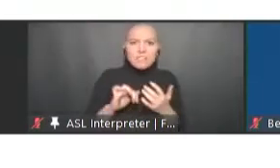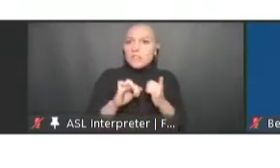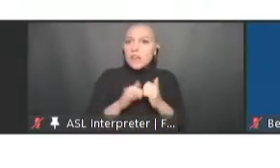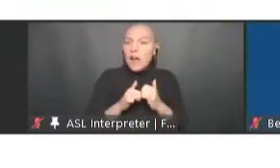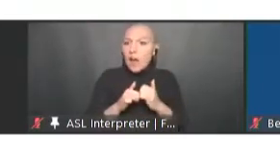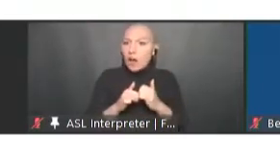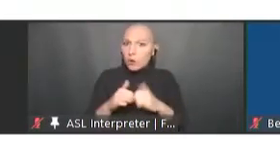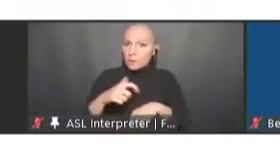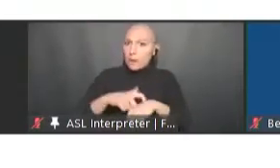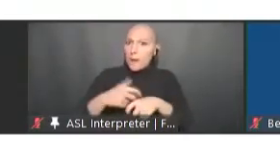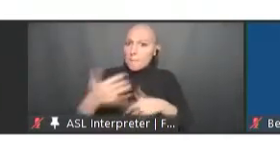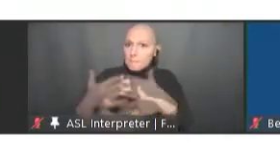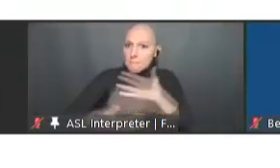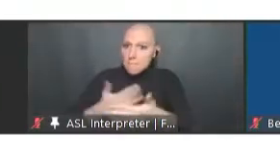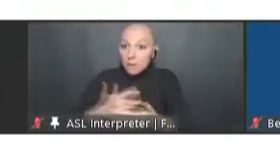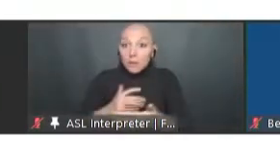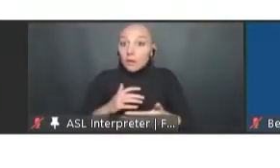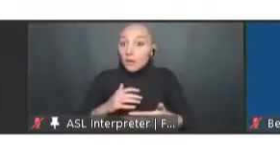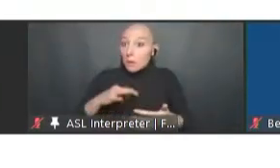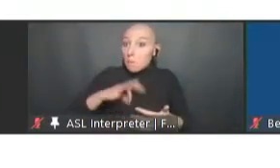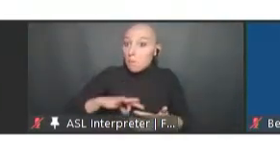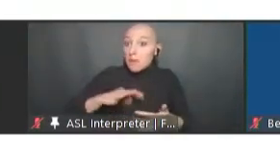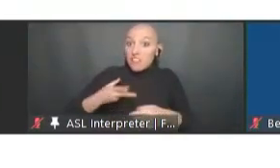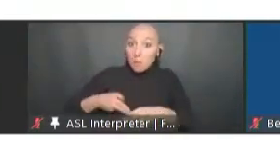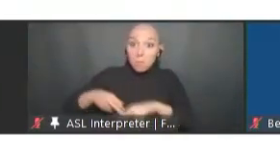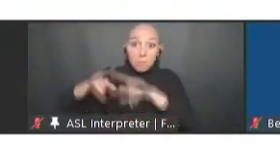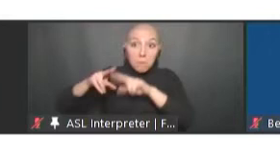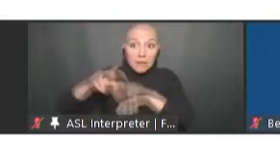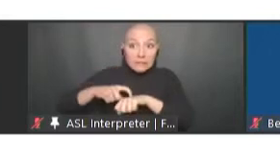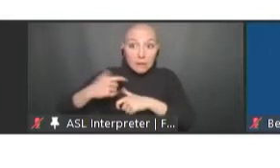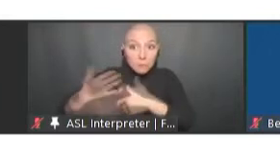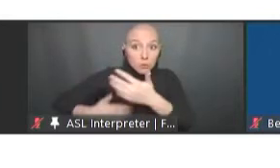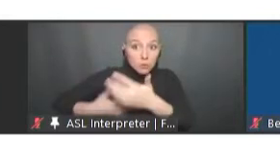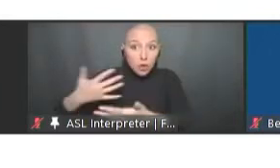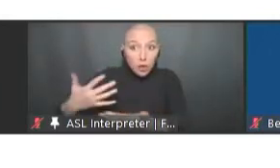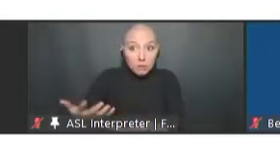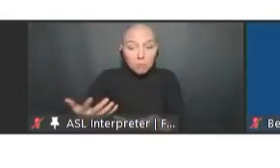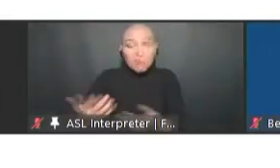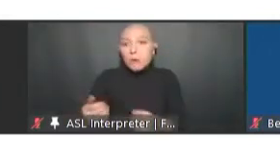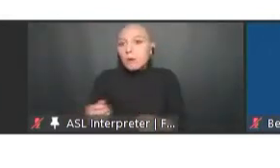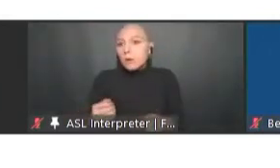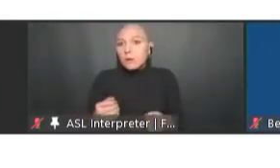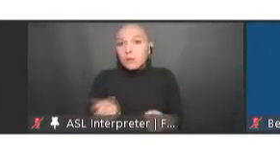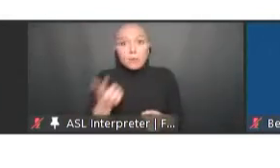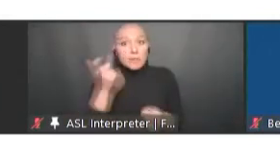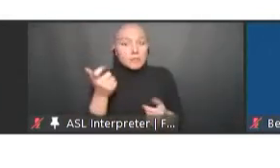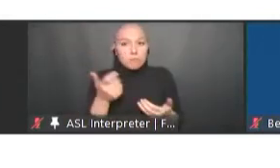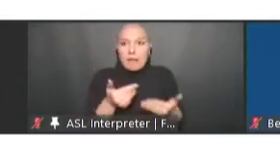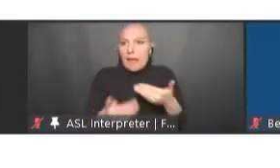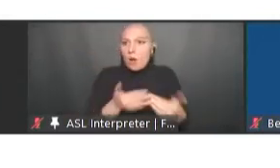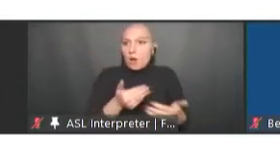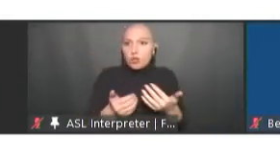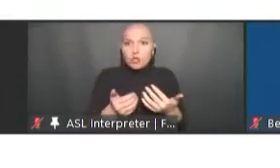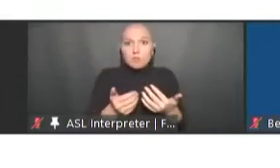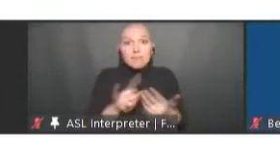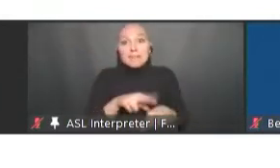to accrue benefit over time, given, however, the National Vaccine policy on doses and administering